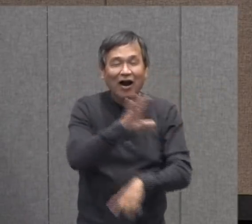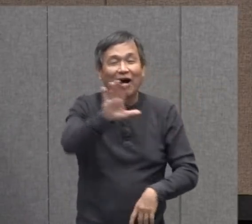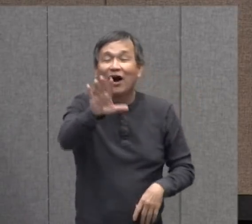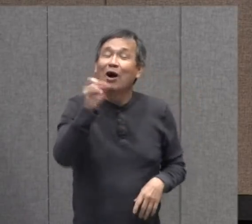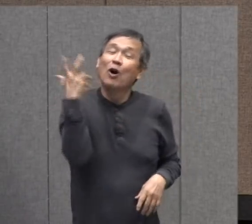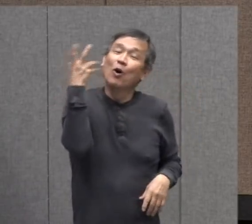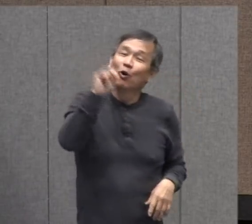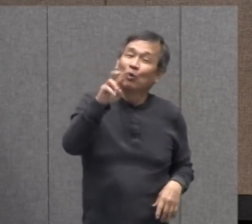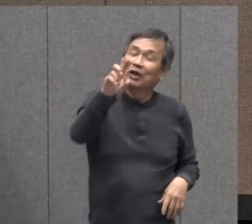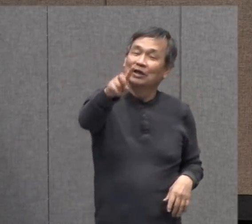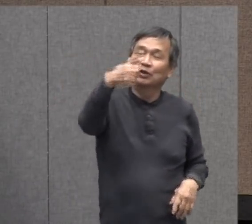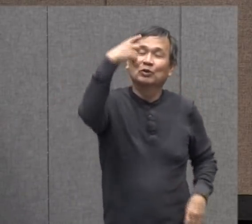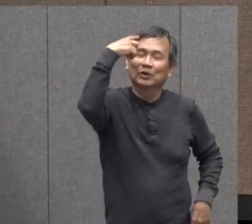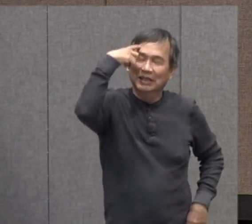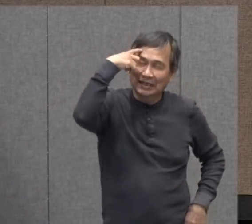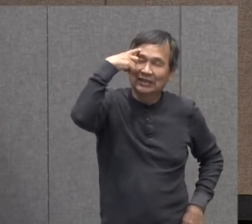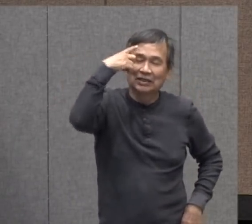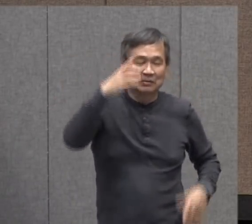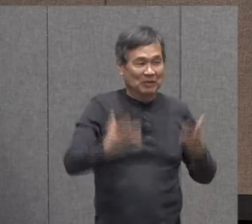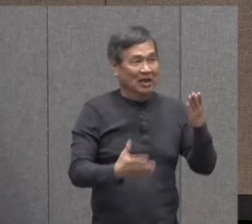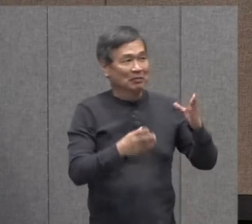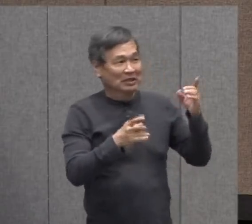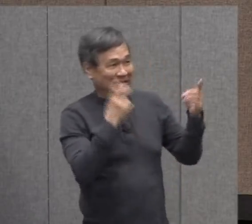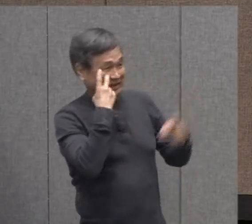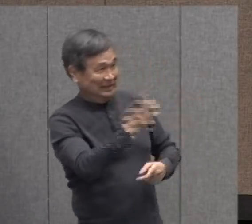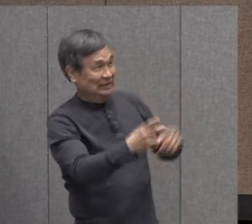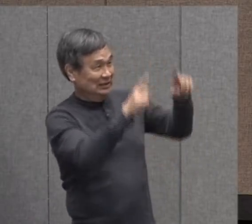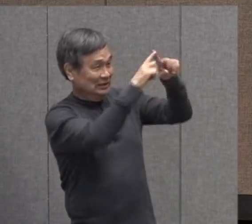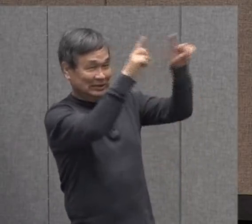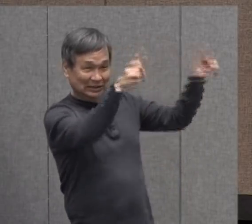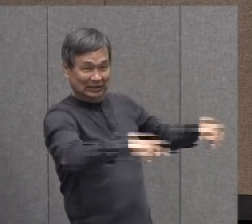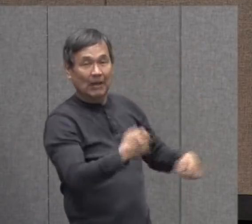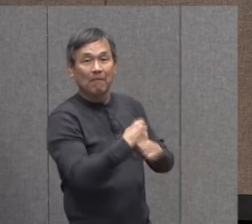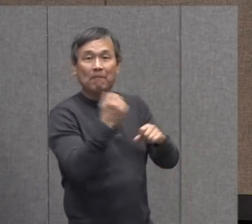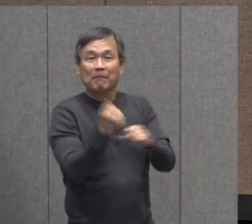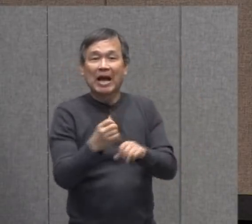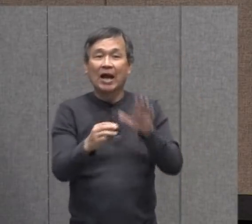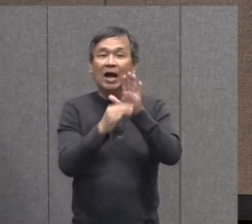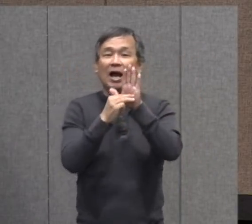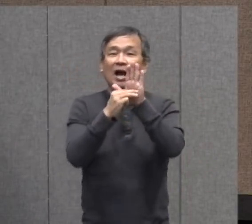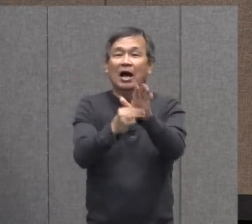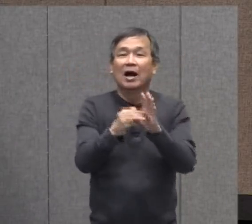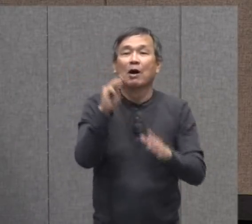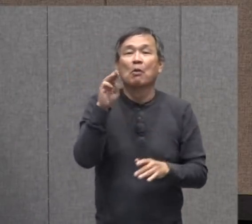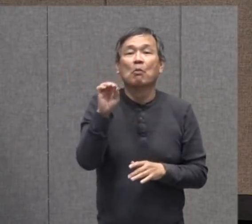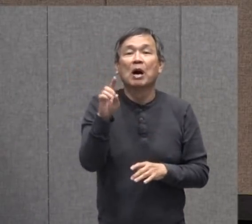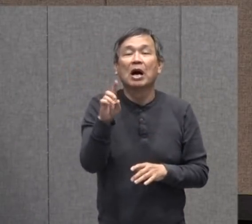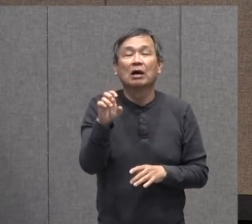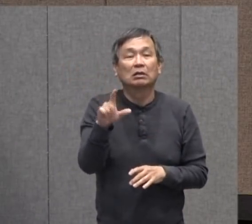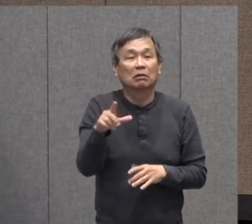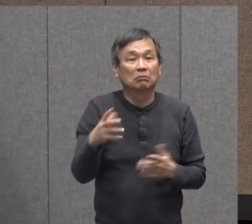maybe creating a model of some test or investigation that you might try at home to explain